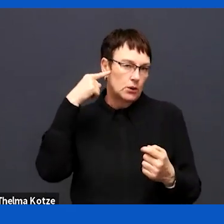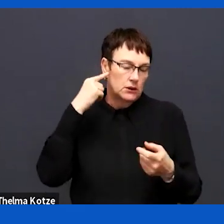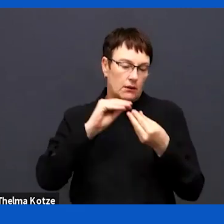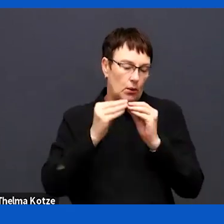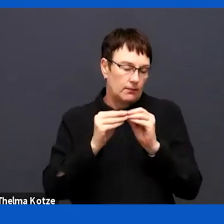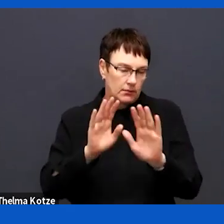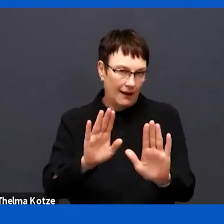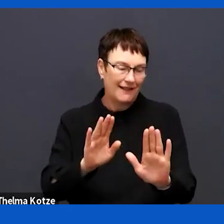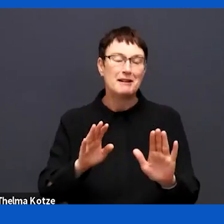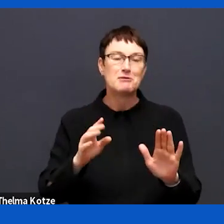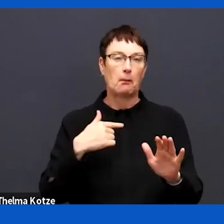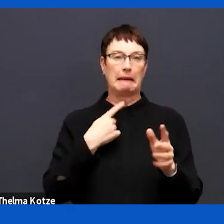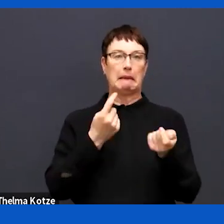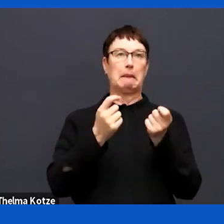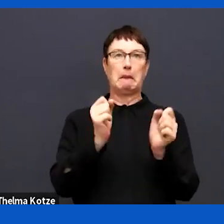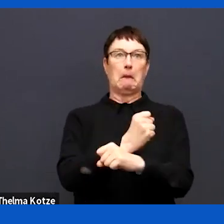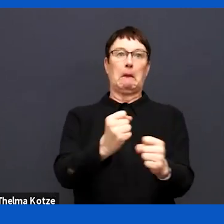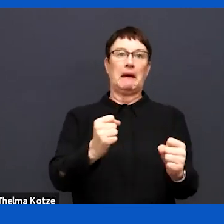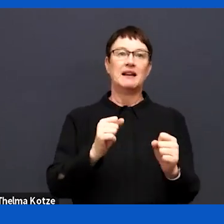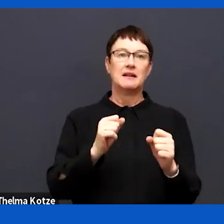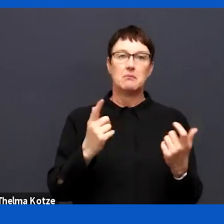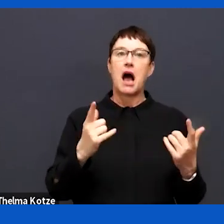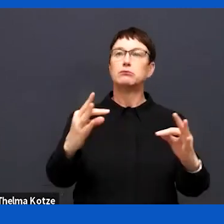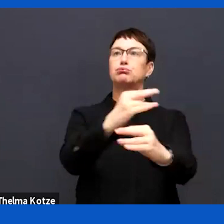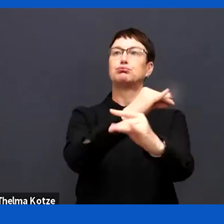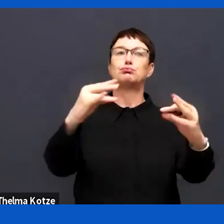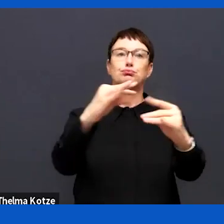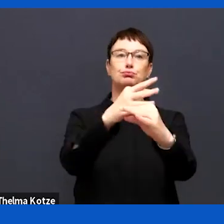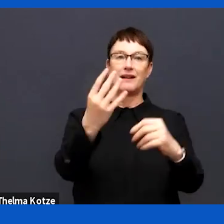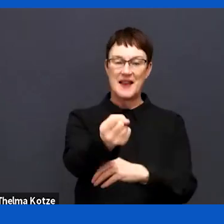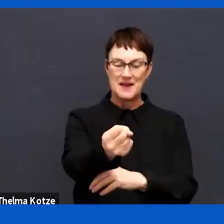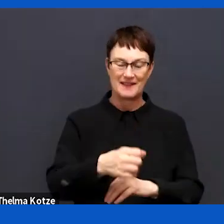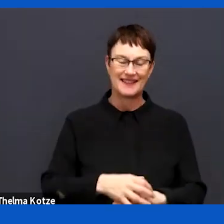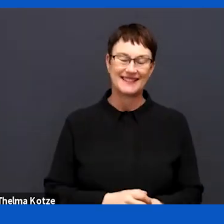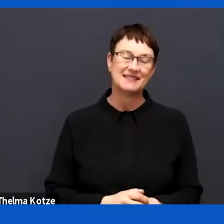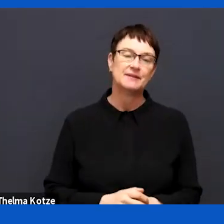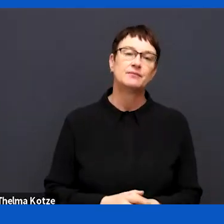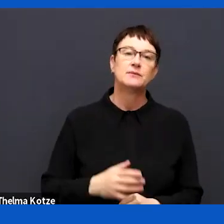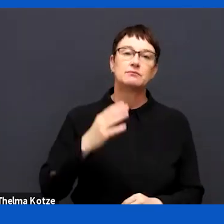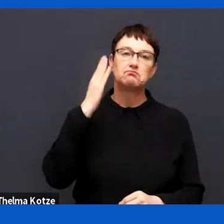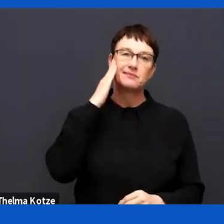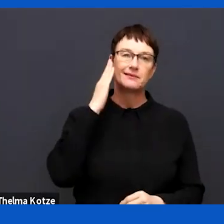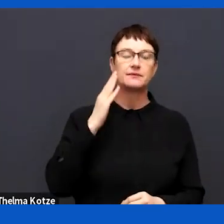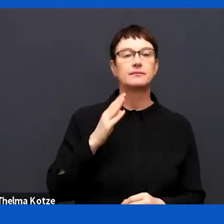But I really think from the perspective of IAAP and EDF, to summarize this really,